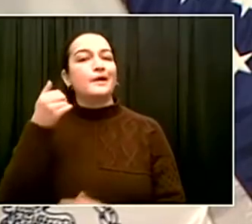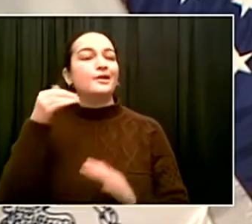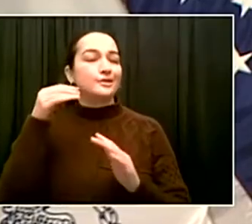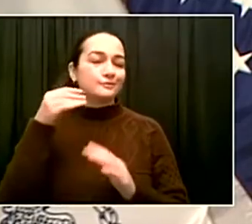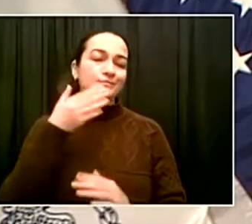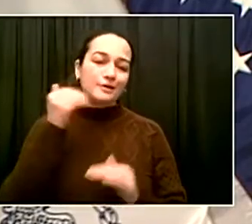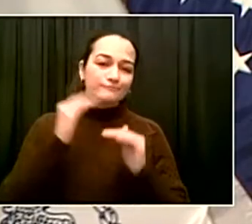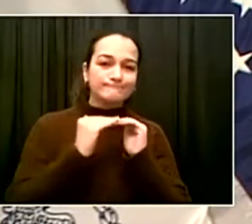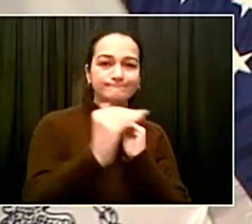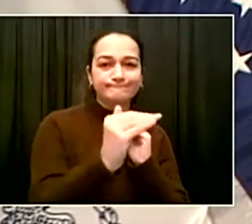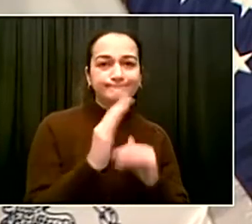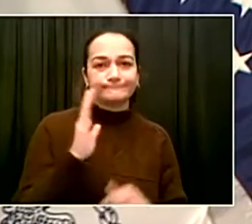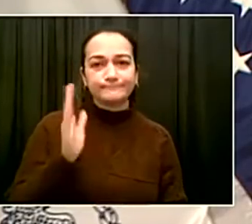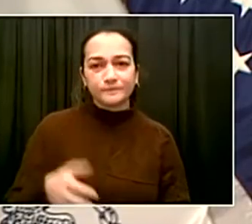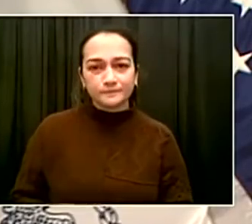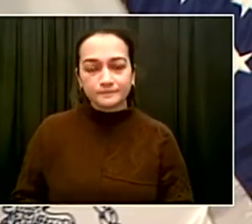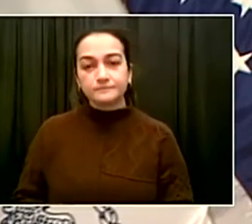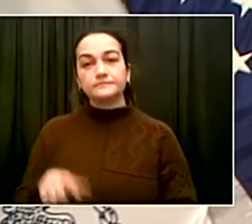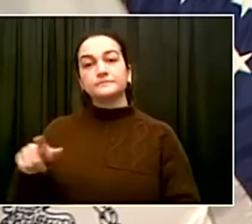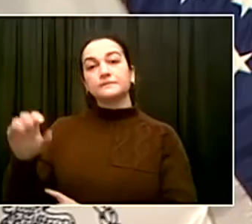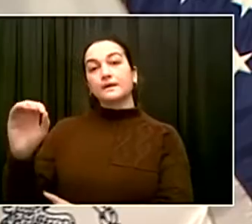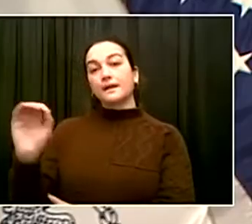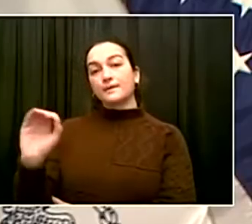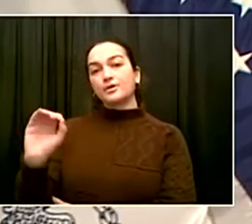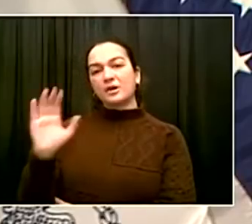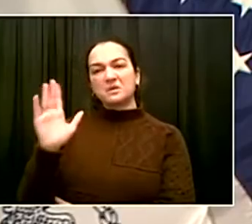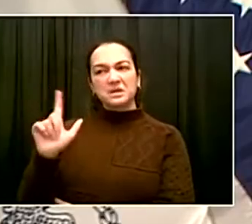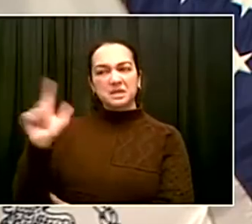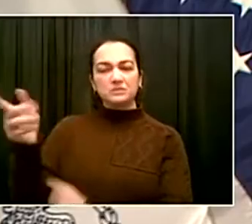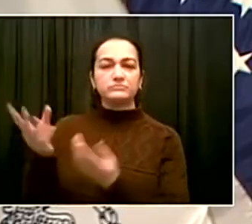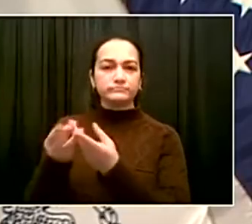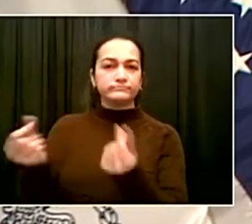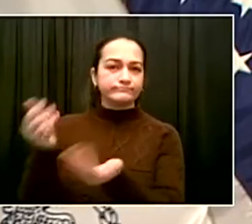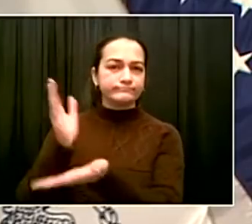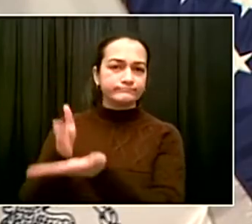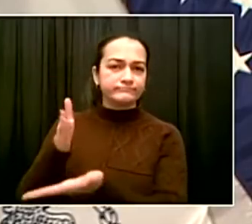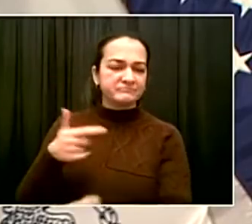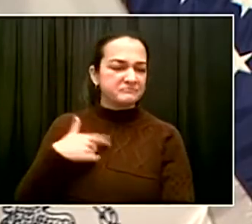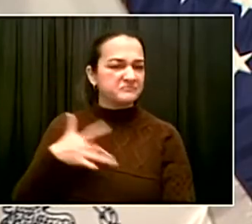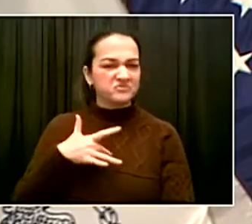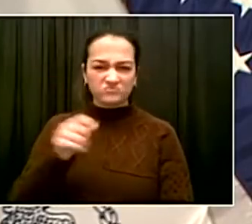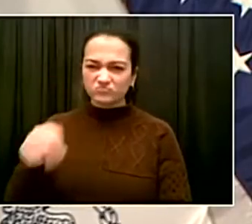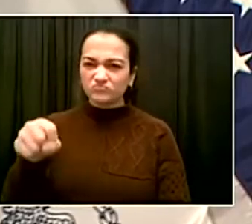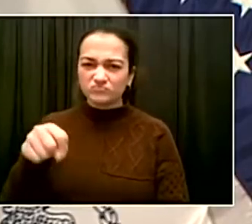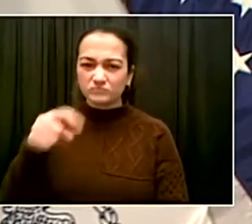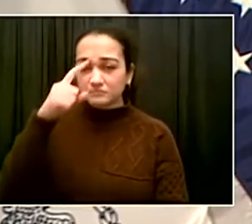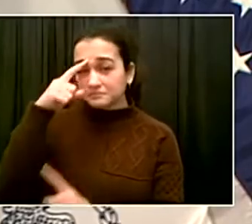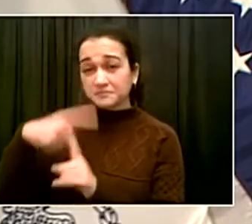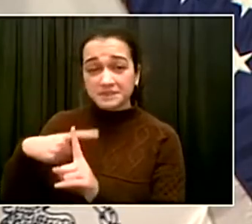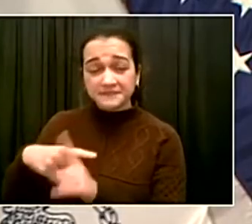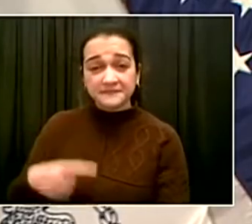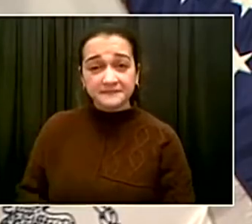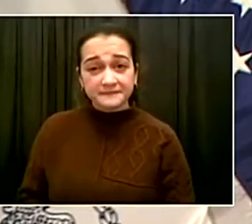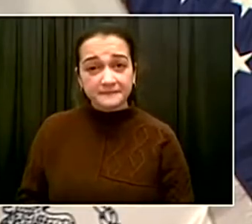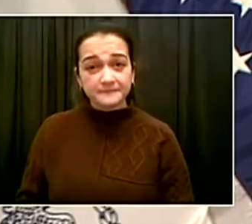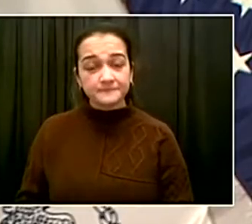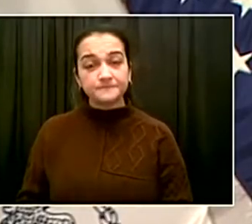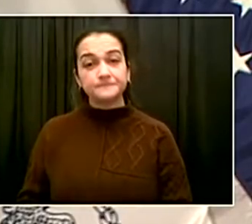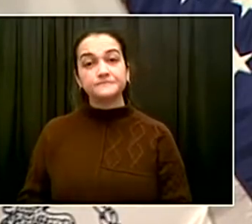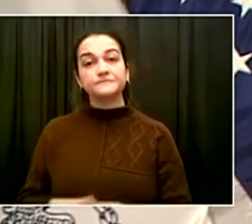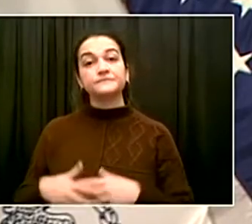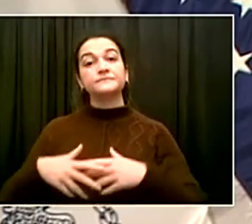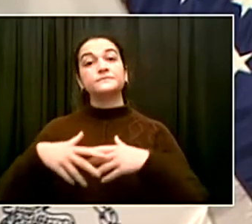STARTING TO COME DOWN.